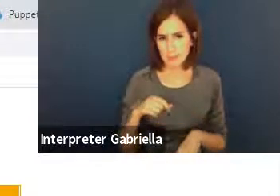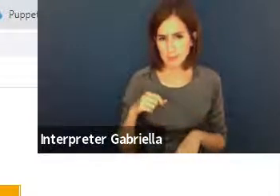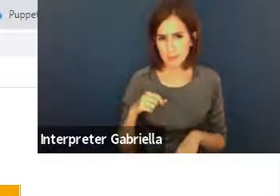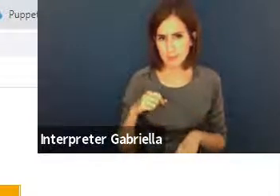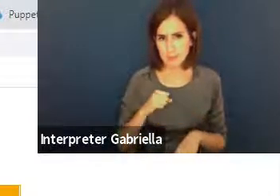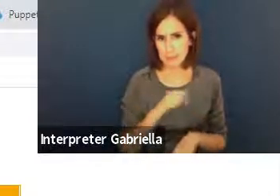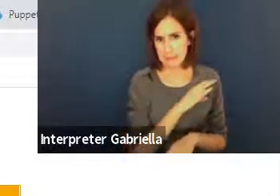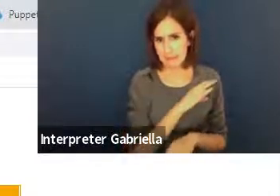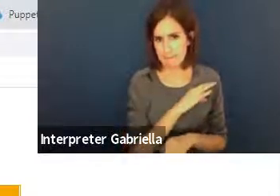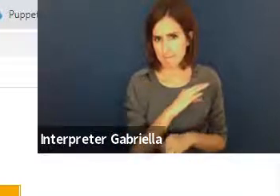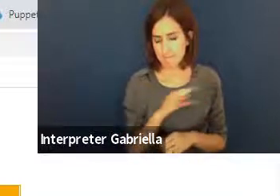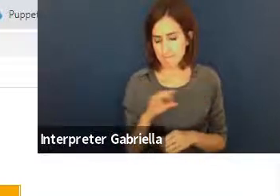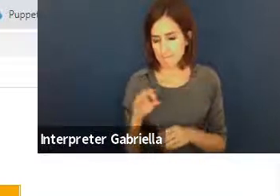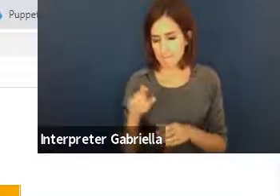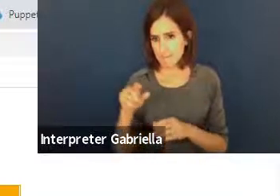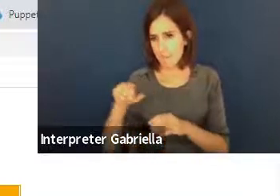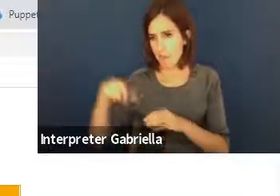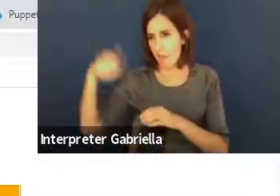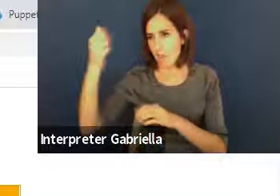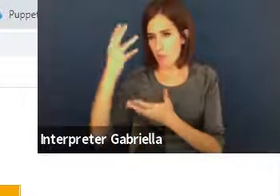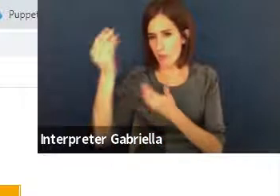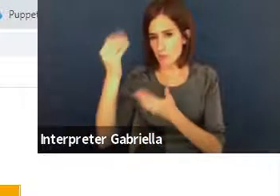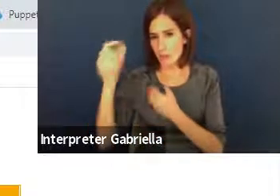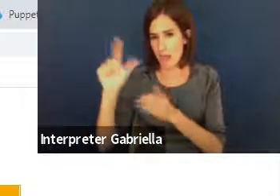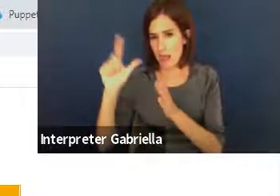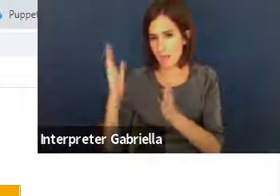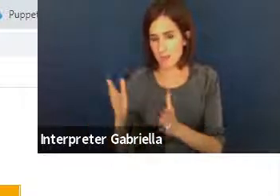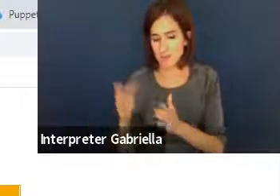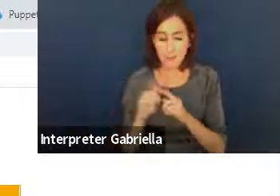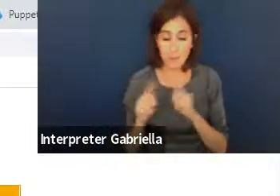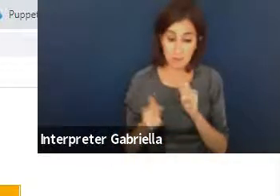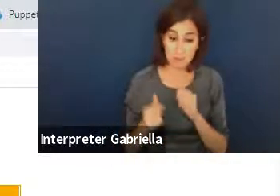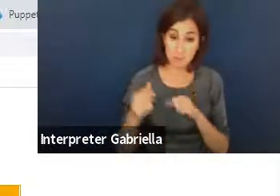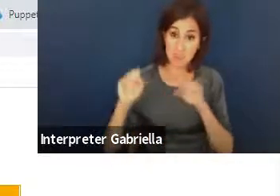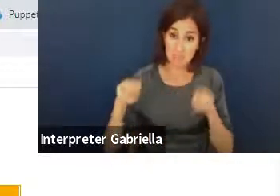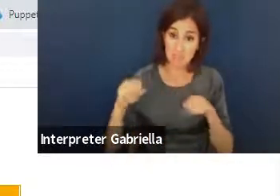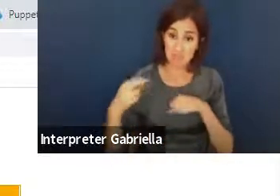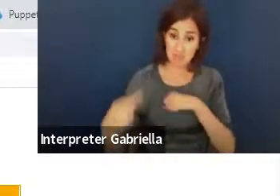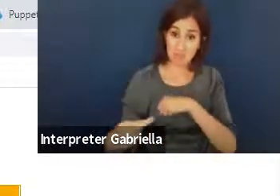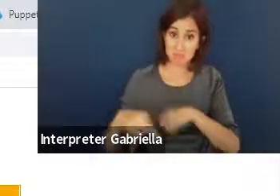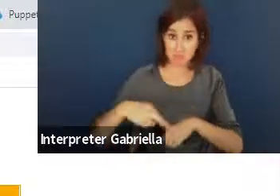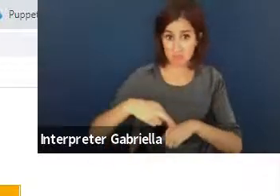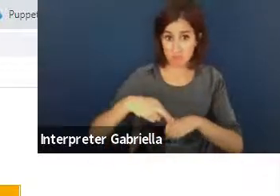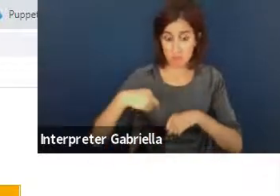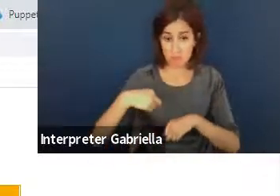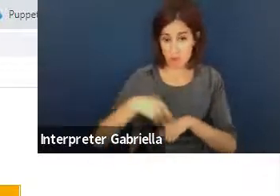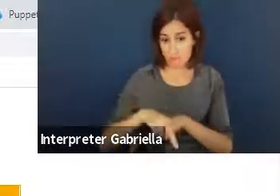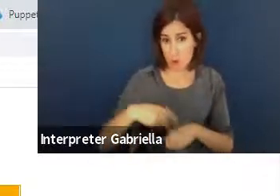Linda Kobashigawa: A cooperative library and not one of us, but again it does get referred back to us if the that wavering can't answer the question thoroughly.